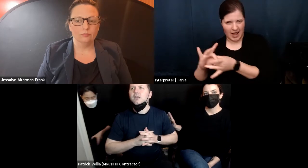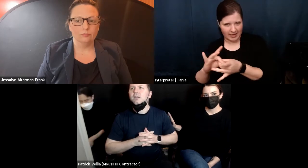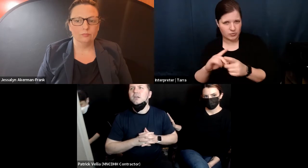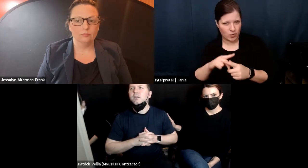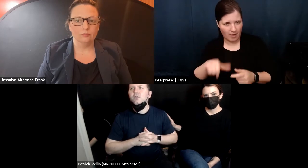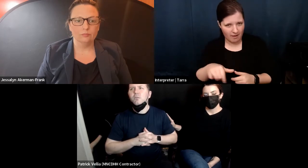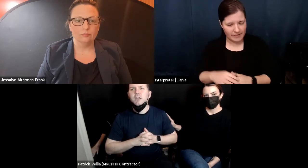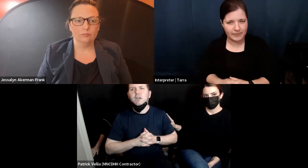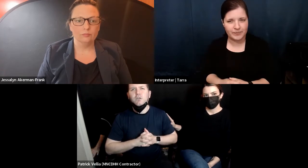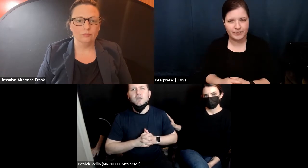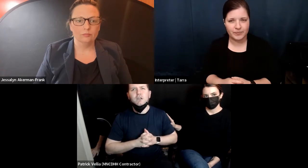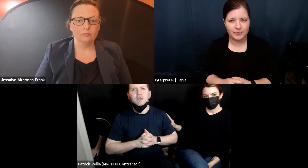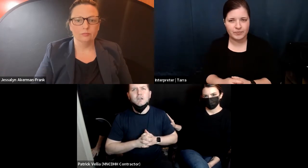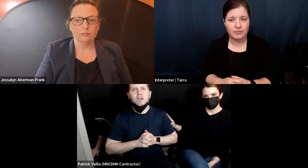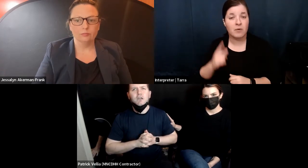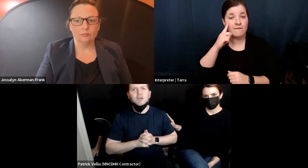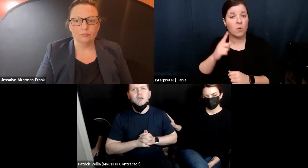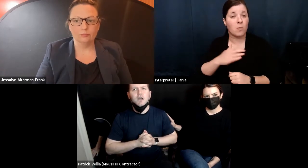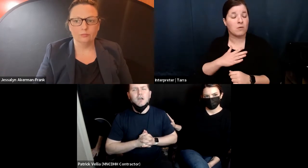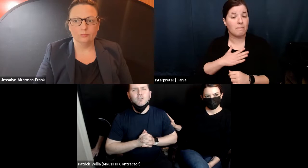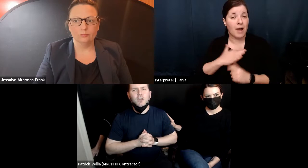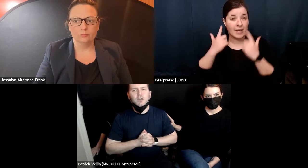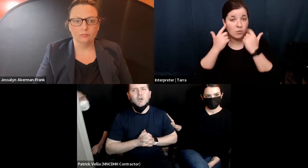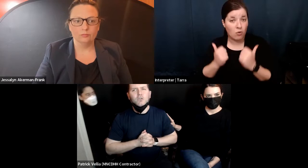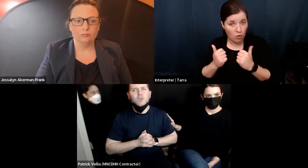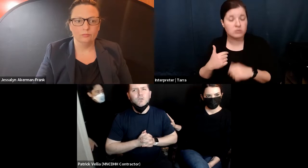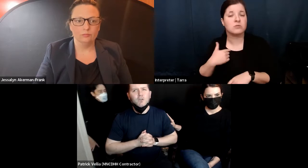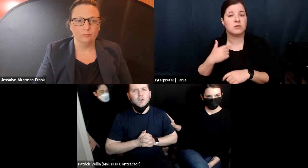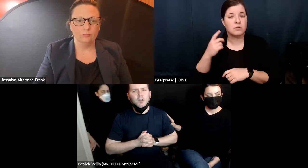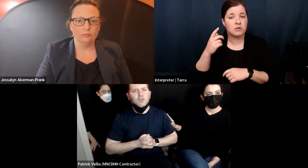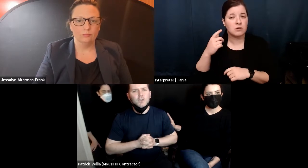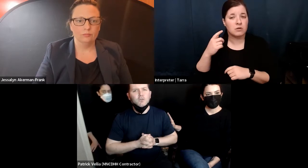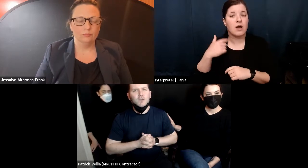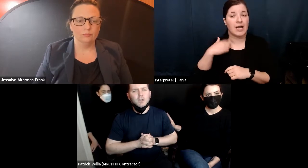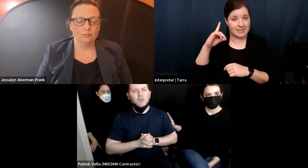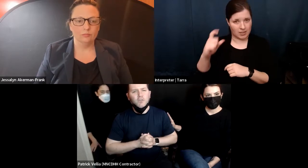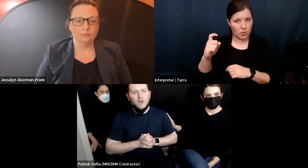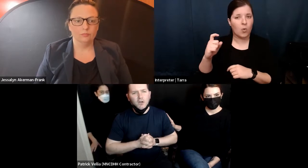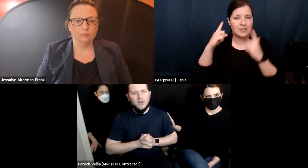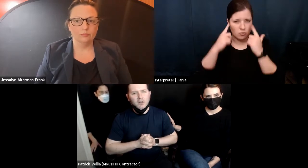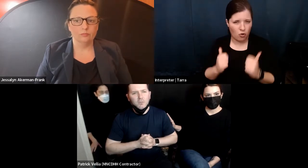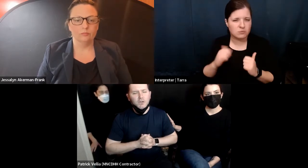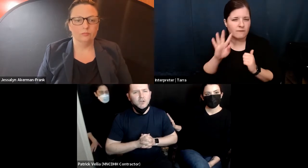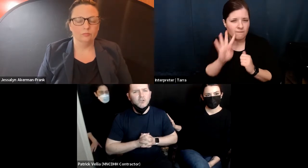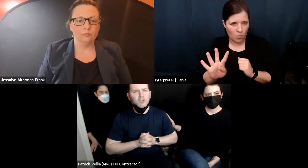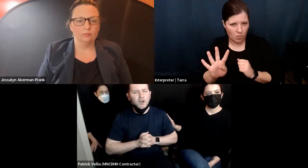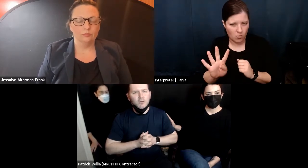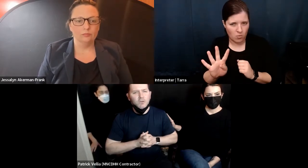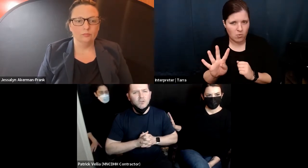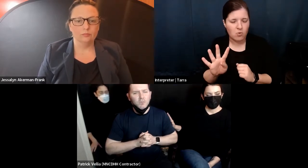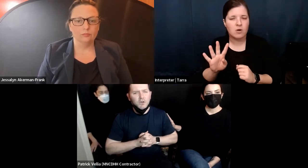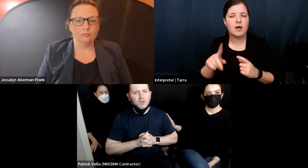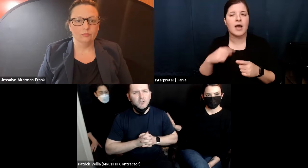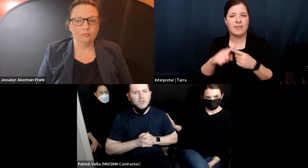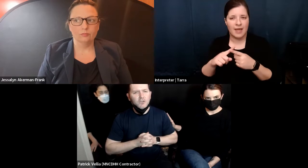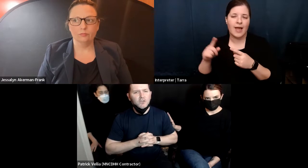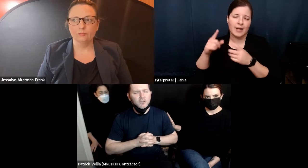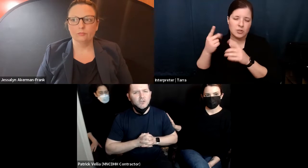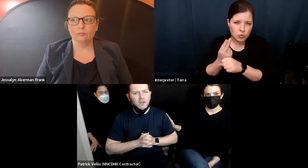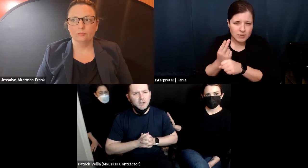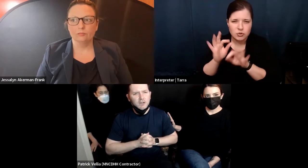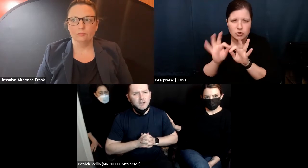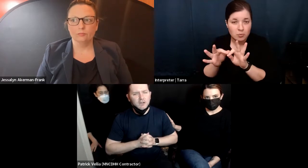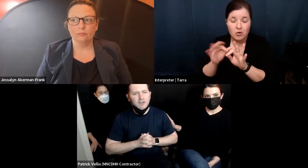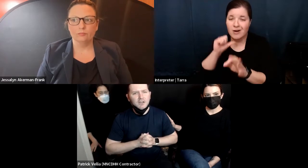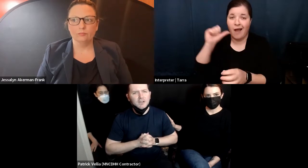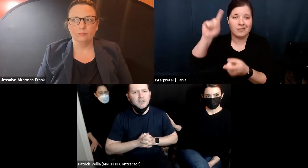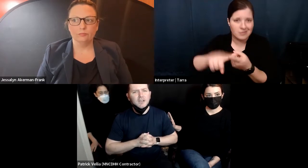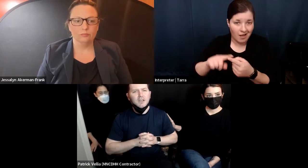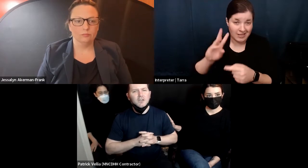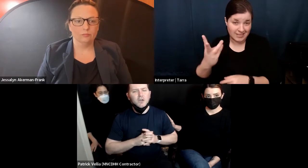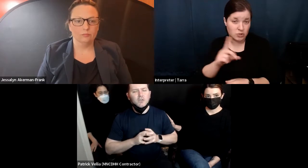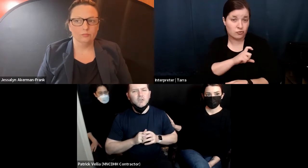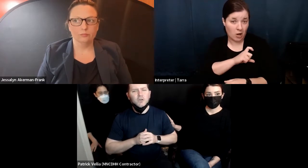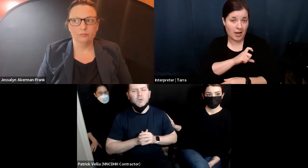But when I use my phone, I use a Braille display.